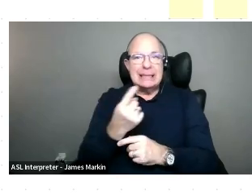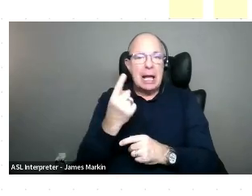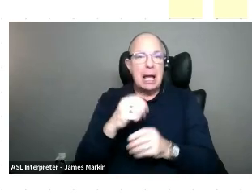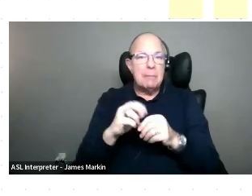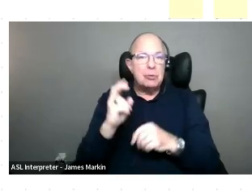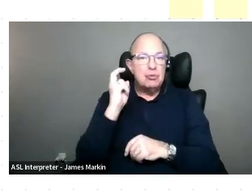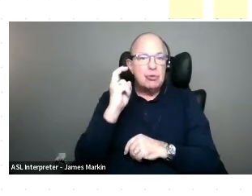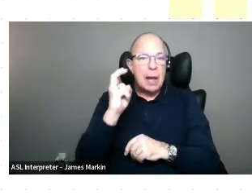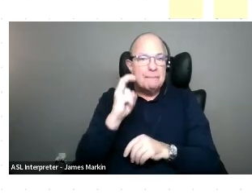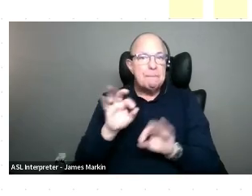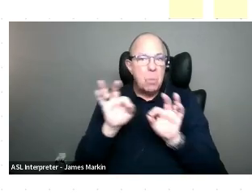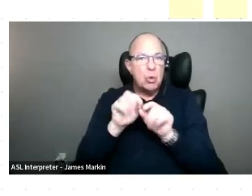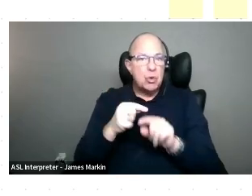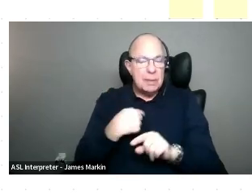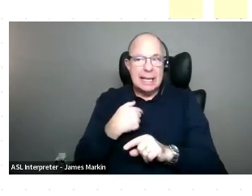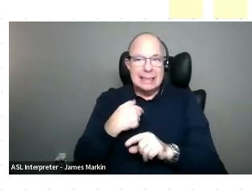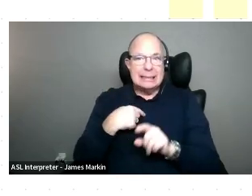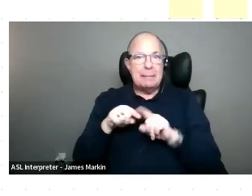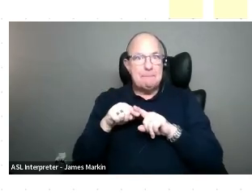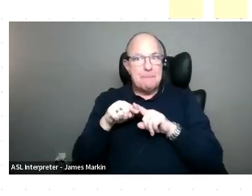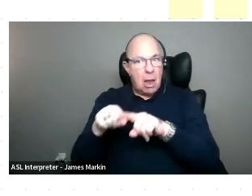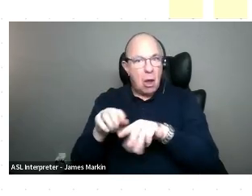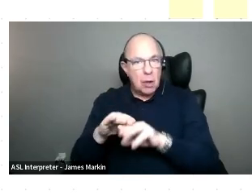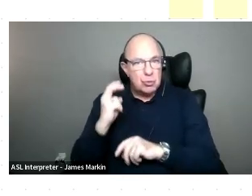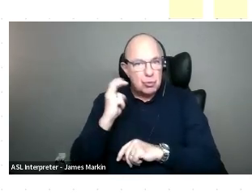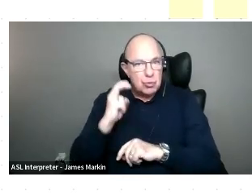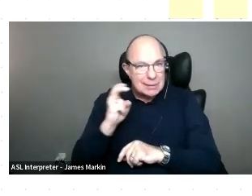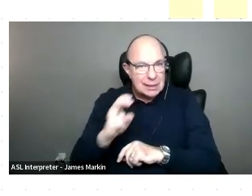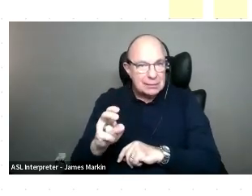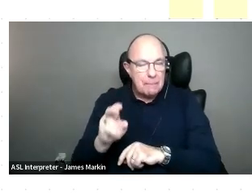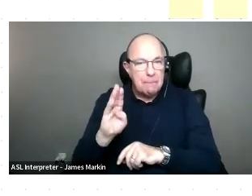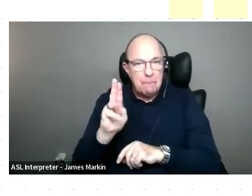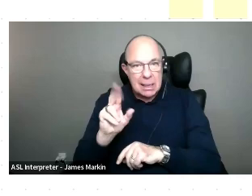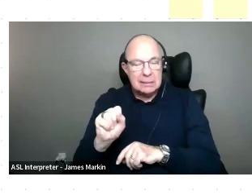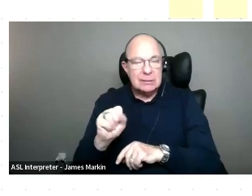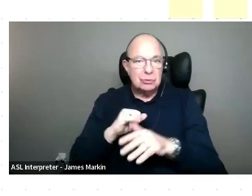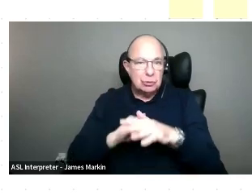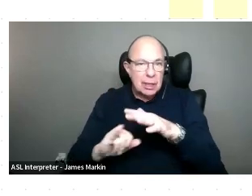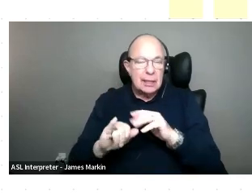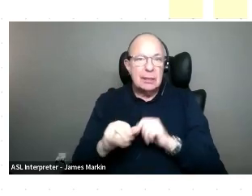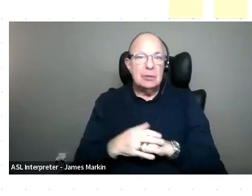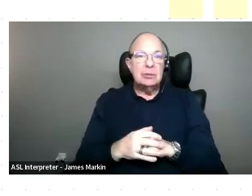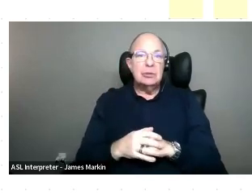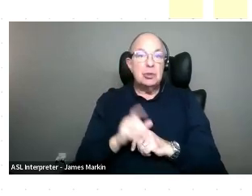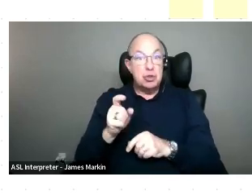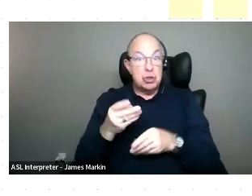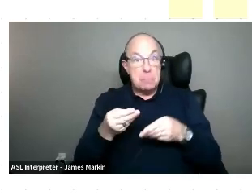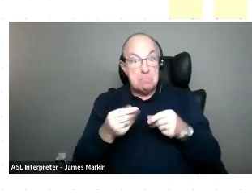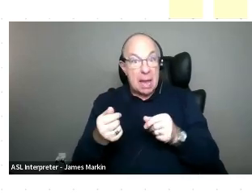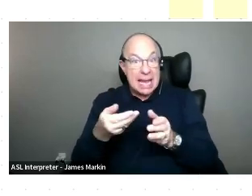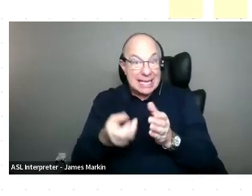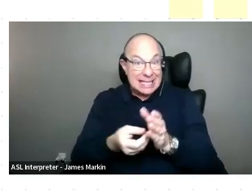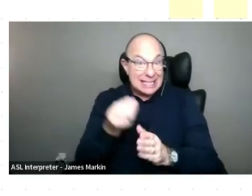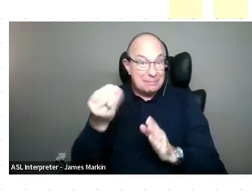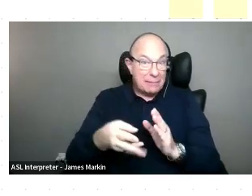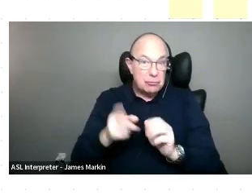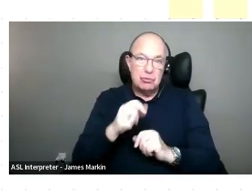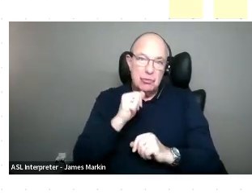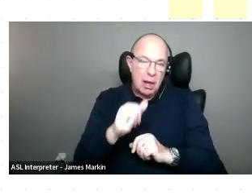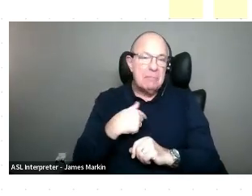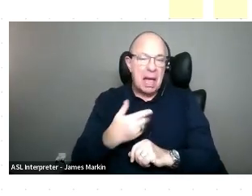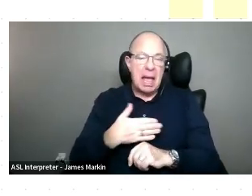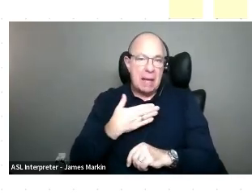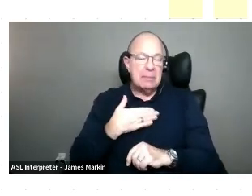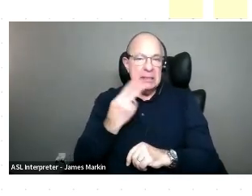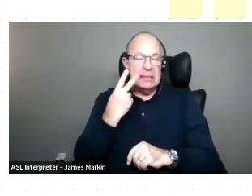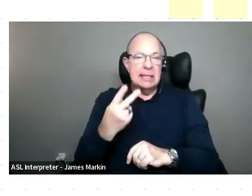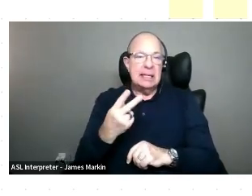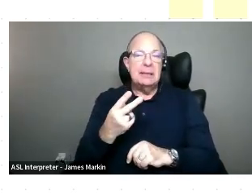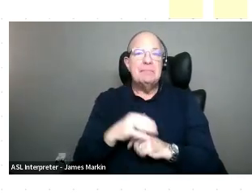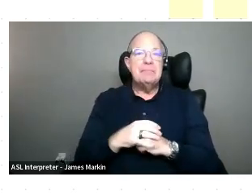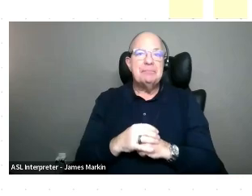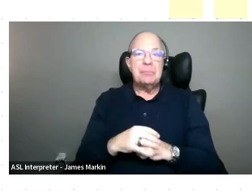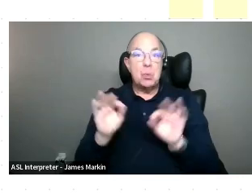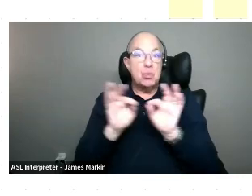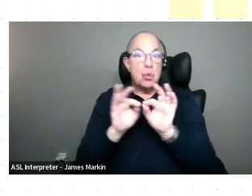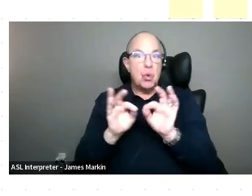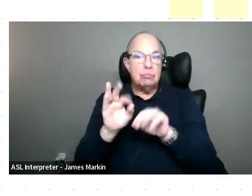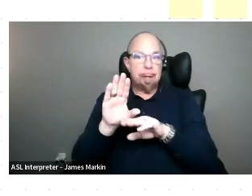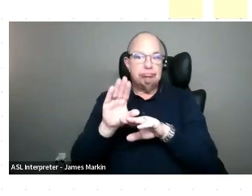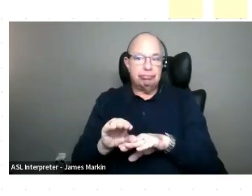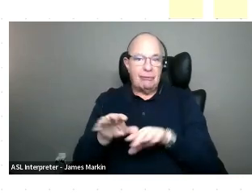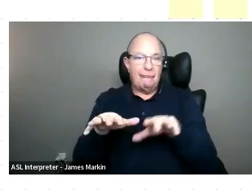Jamie Corbett: is important to me, I rely on it. I don't think that it should be a huge expense for anyone in the city, so I'm happy to see that, you know, rates aren't increasing this year.